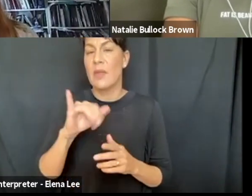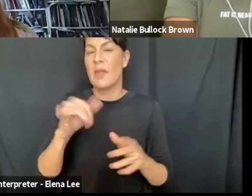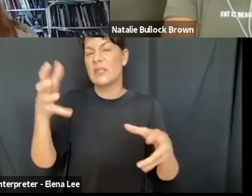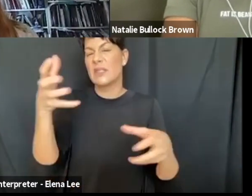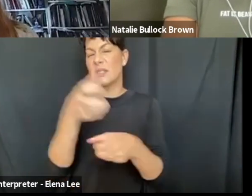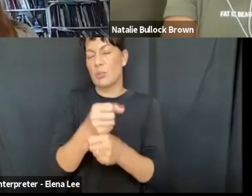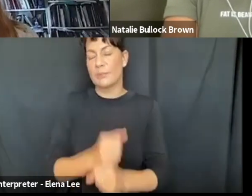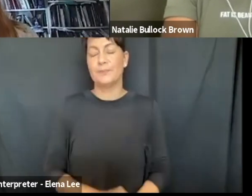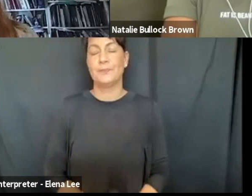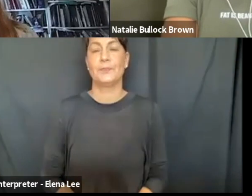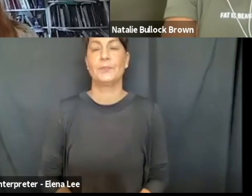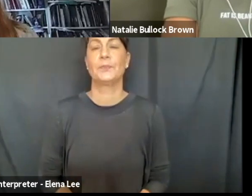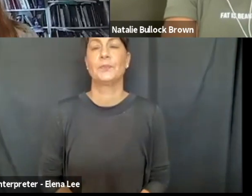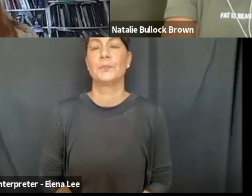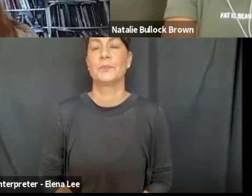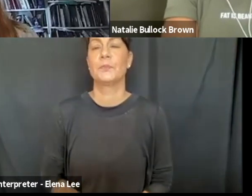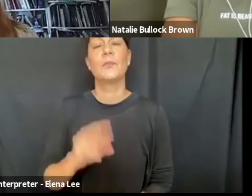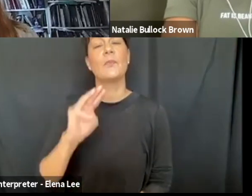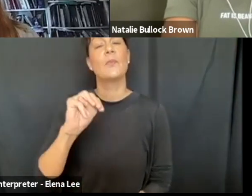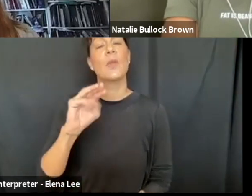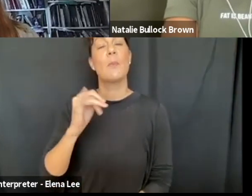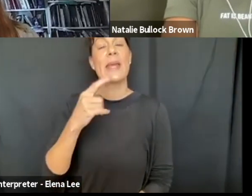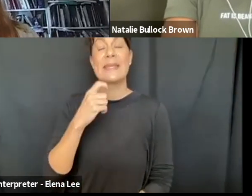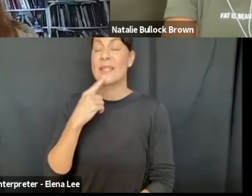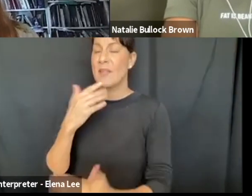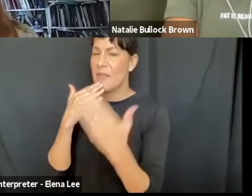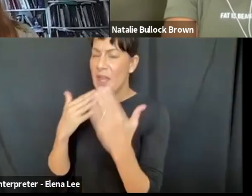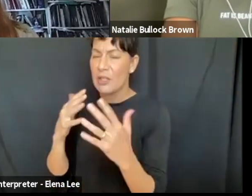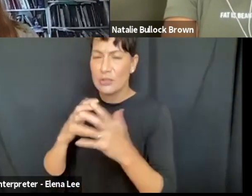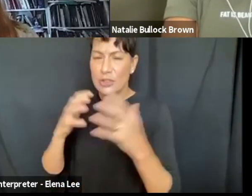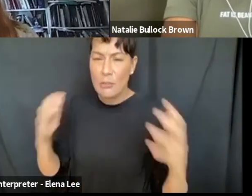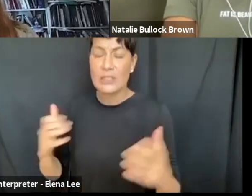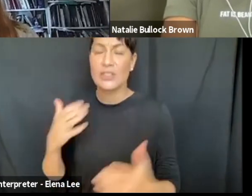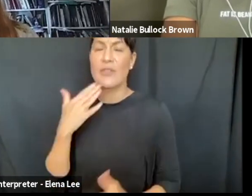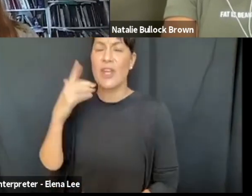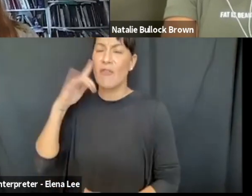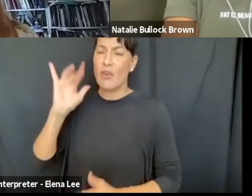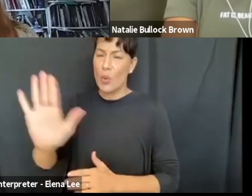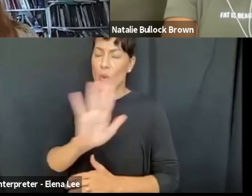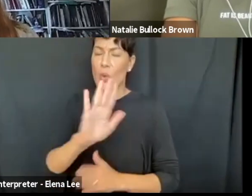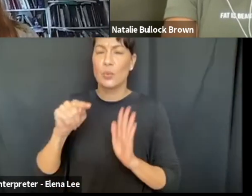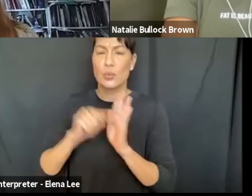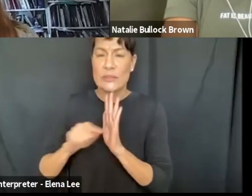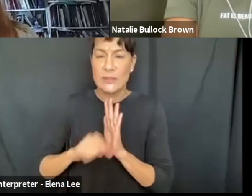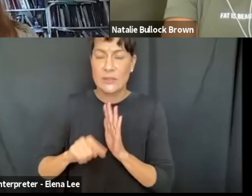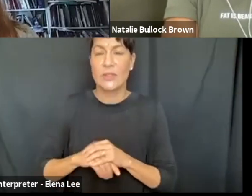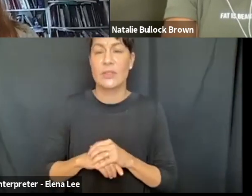Thank you so much. And thank you for doing the research. My understanding is that